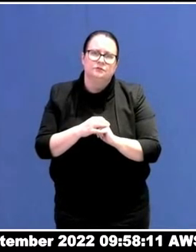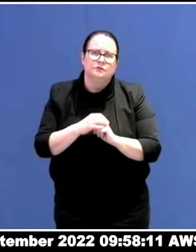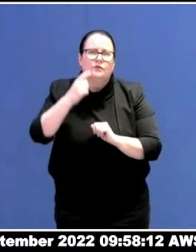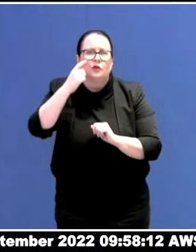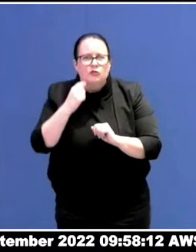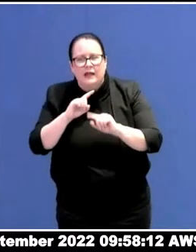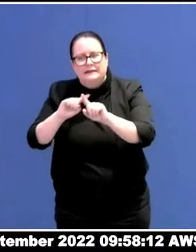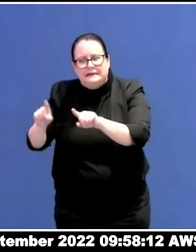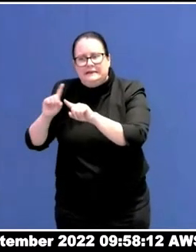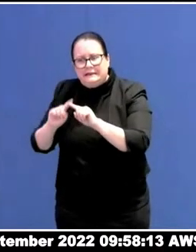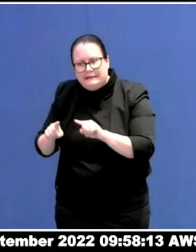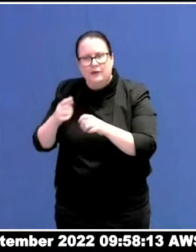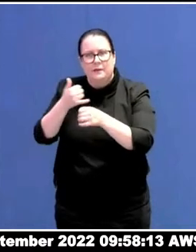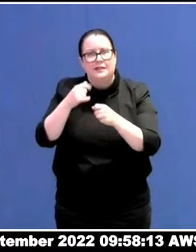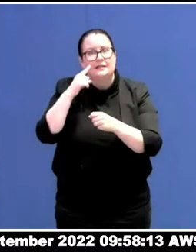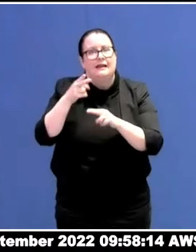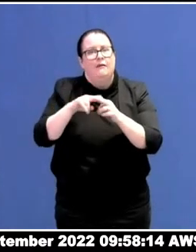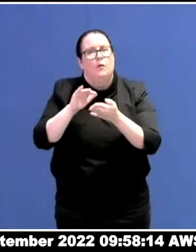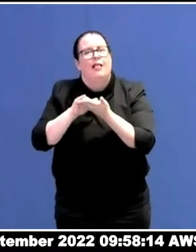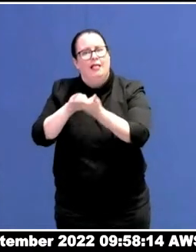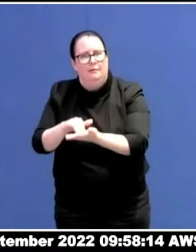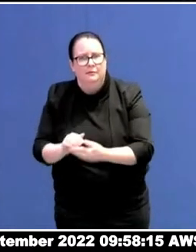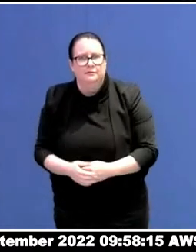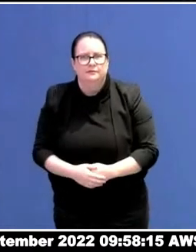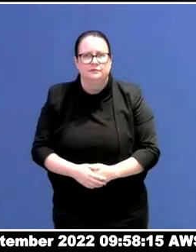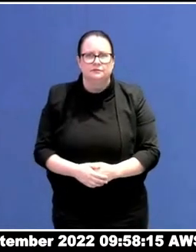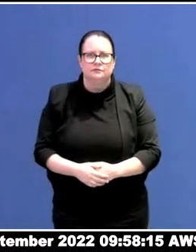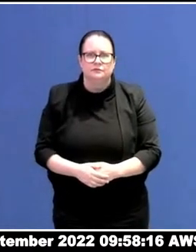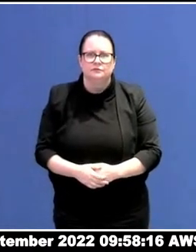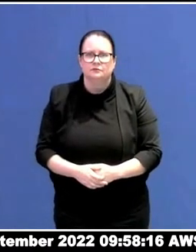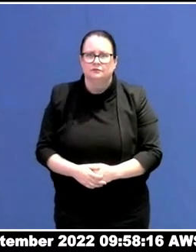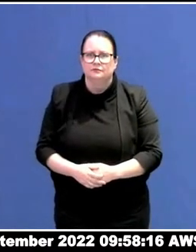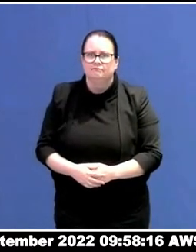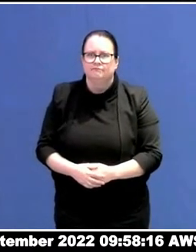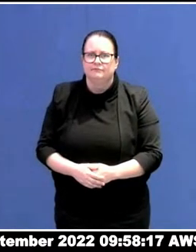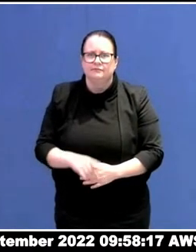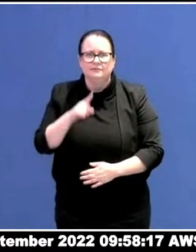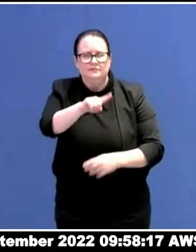they would do the same job. MR GRIFFIN: Now, you're not medically trained, Terry, but you